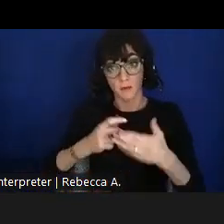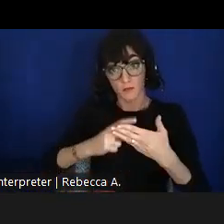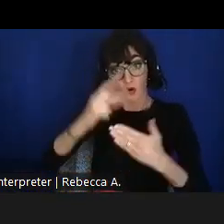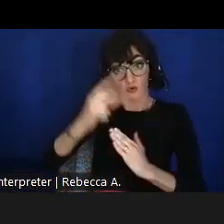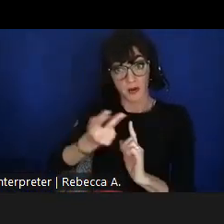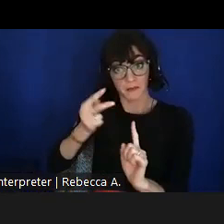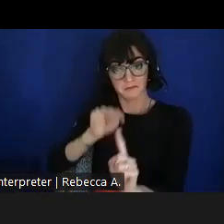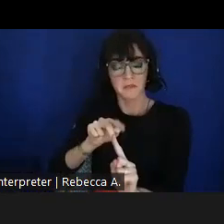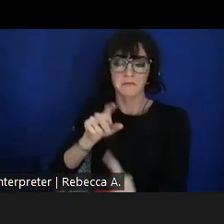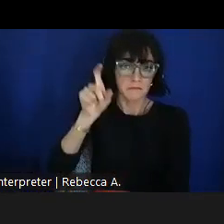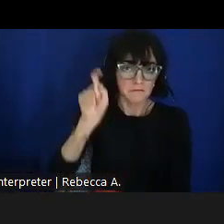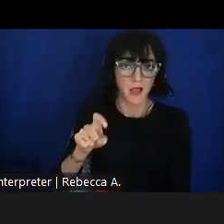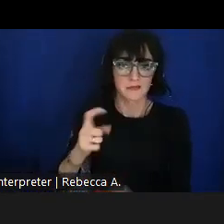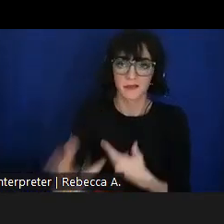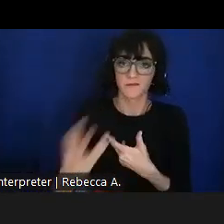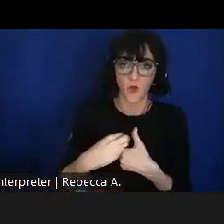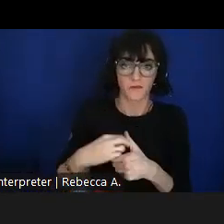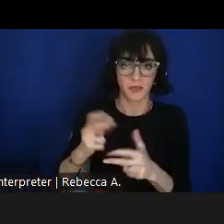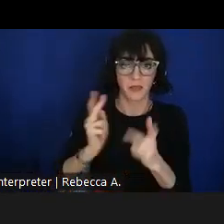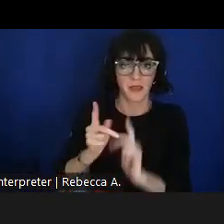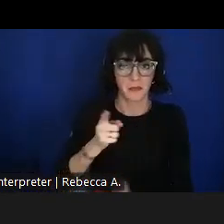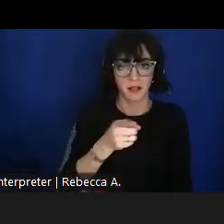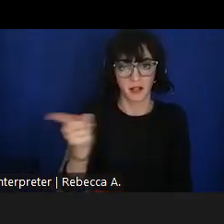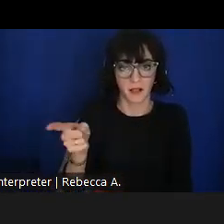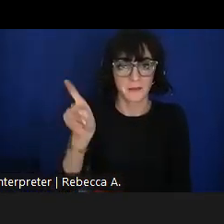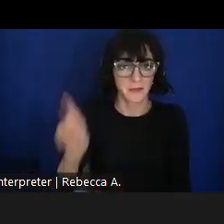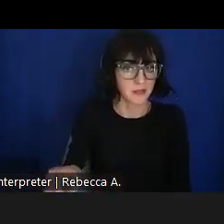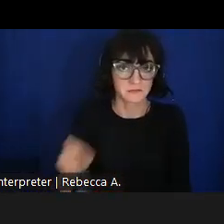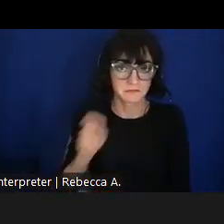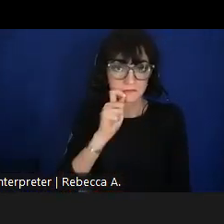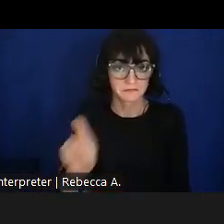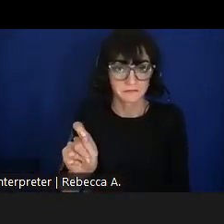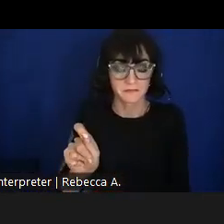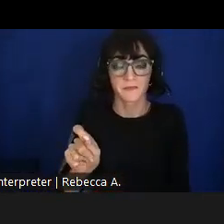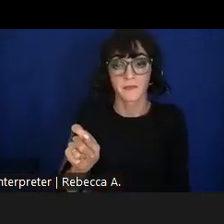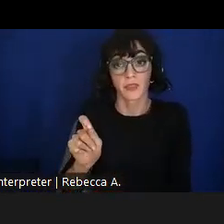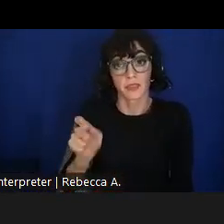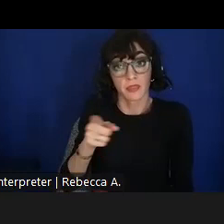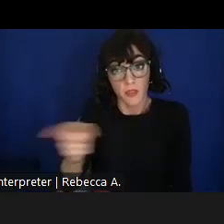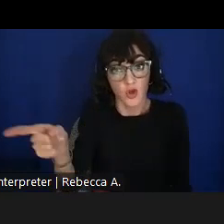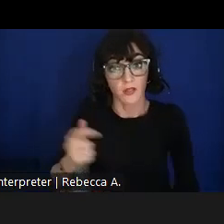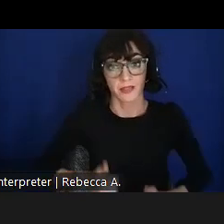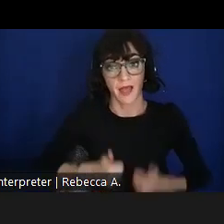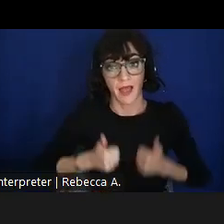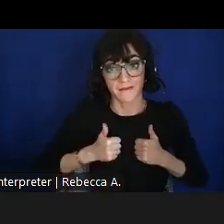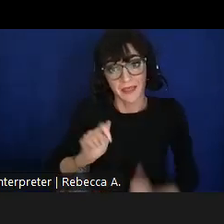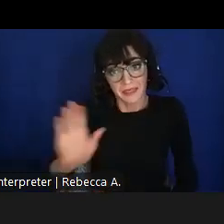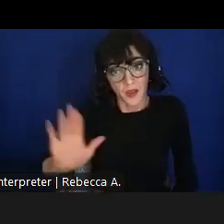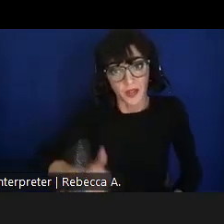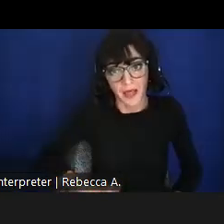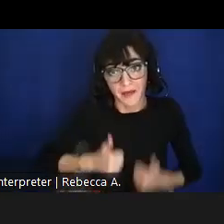the people who are impacted that we must be centering the people whose lives are impacted